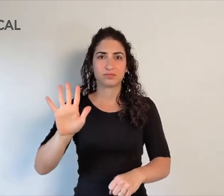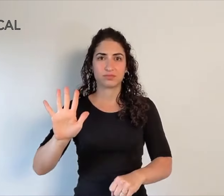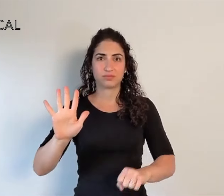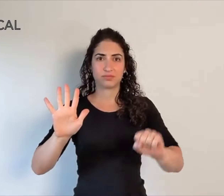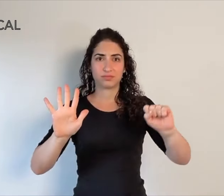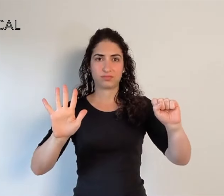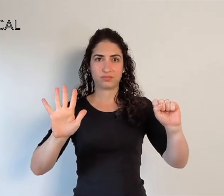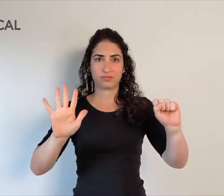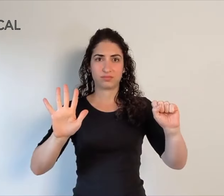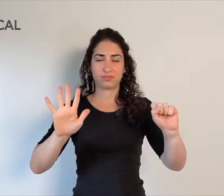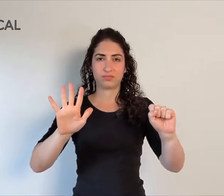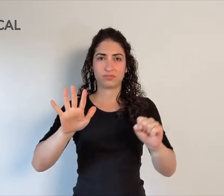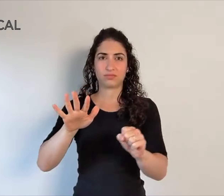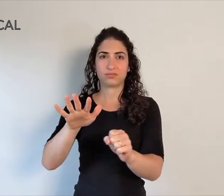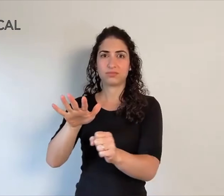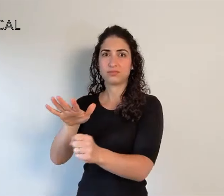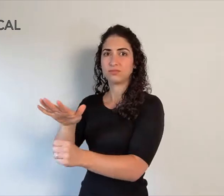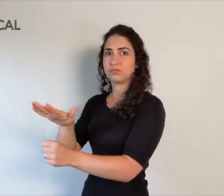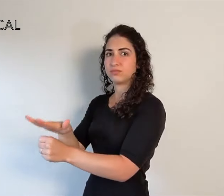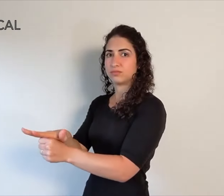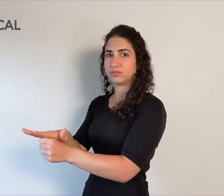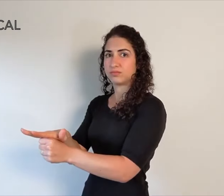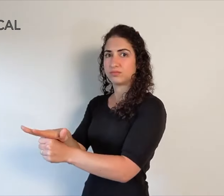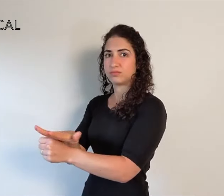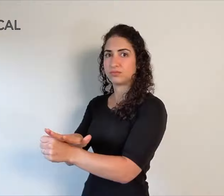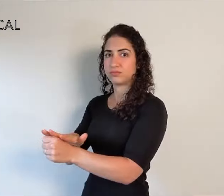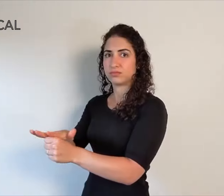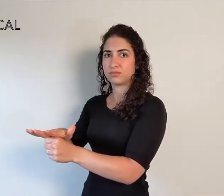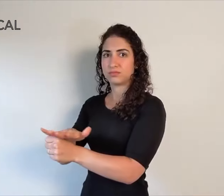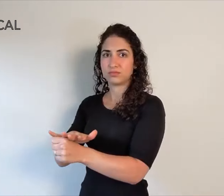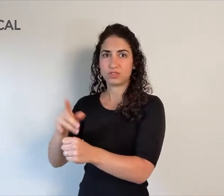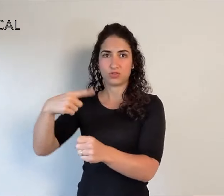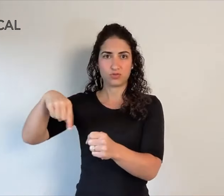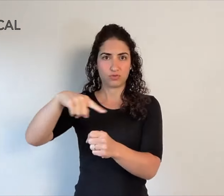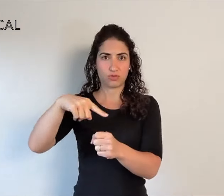or REGIONAL, REGION